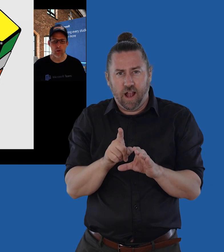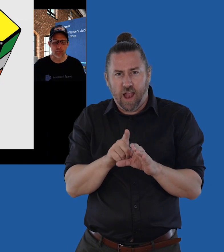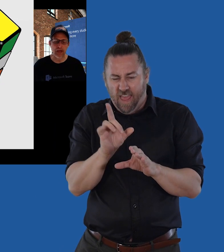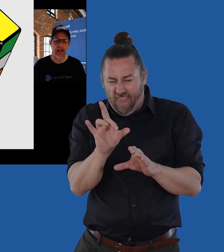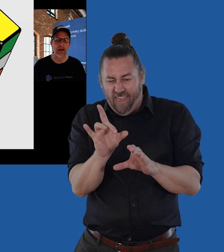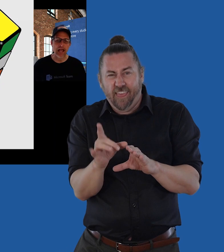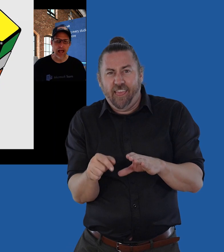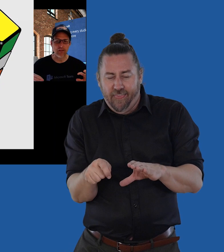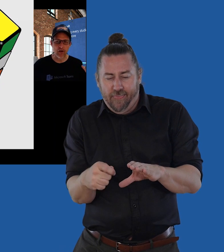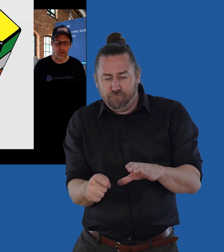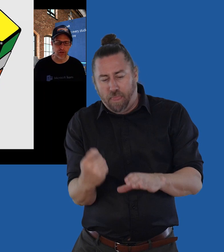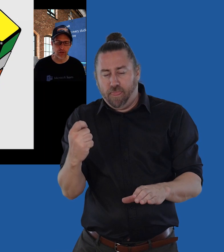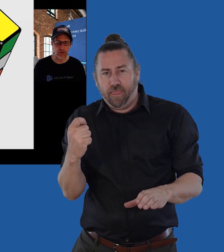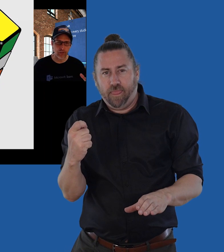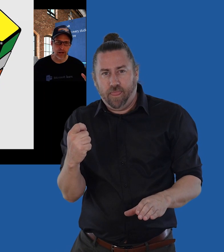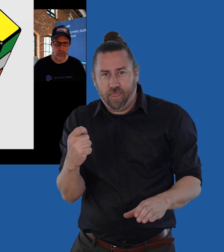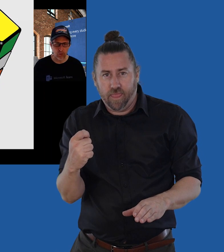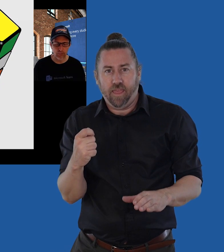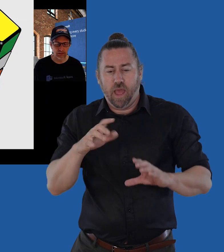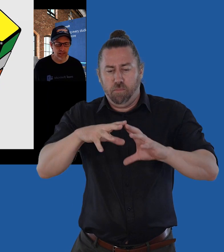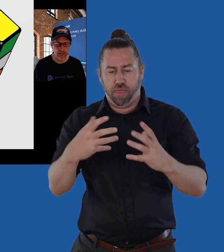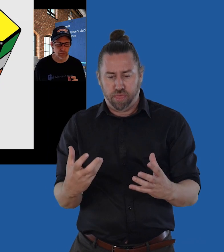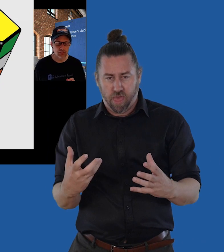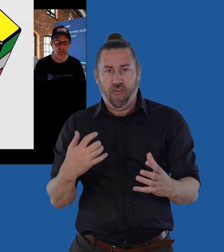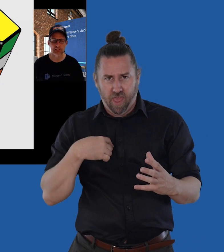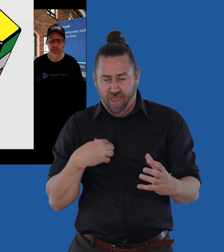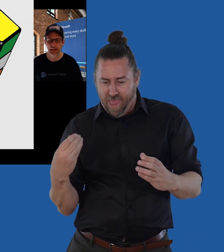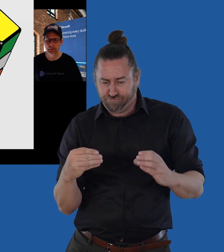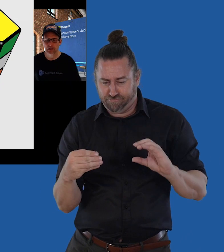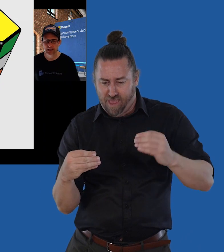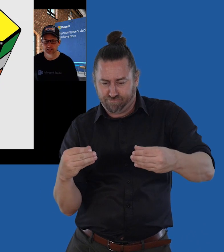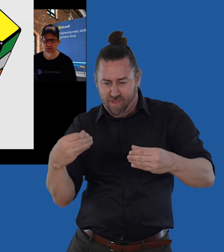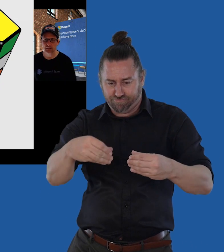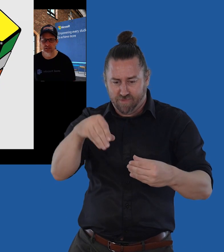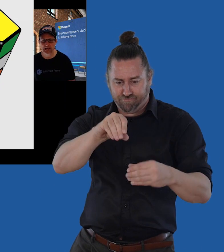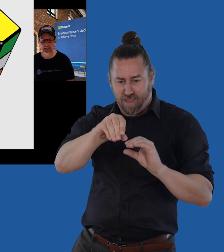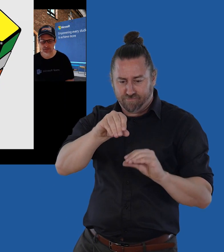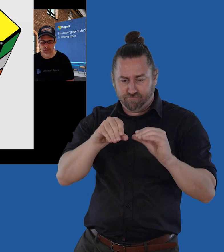I pop that out, and then the whole thing would fall apart, and I'd put it back together, but trust me, it didn't happen in less than 30 seconds.